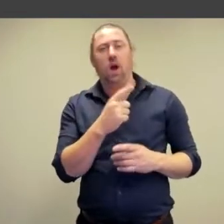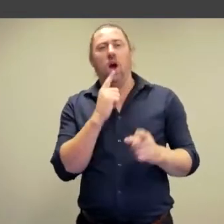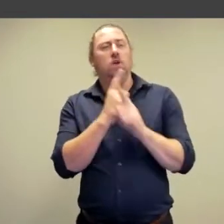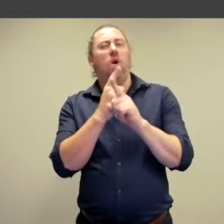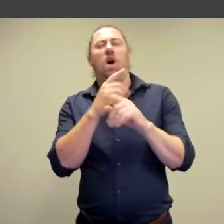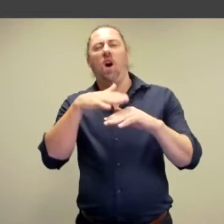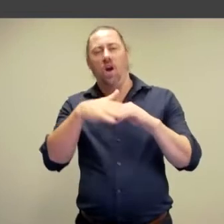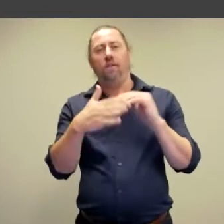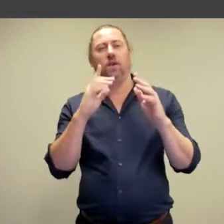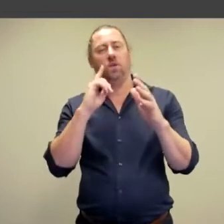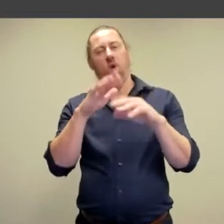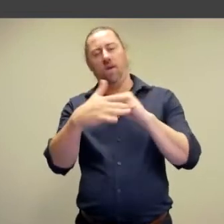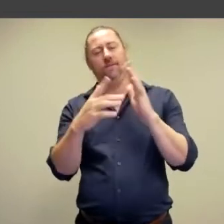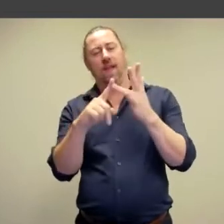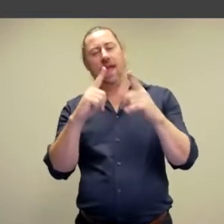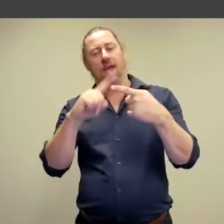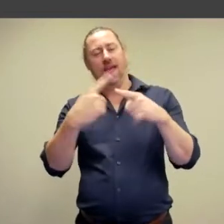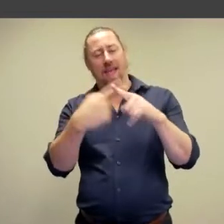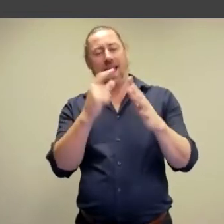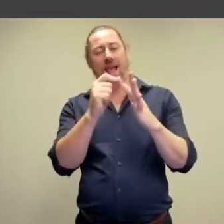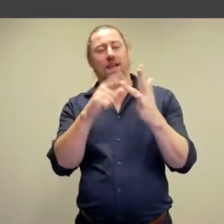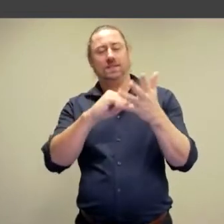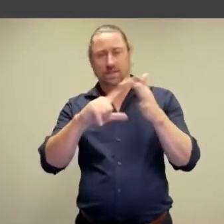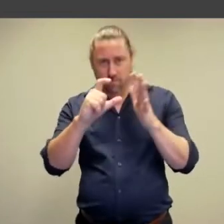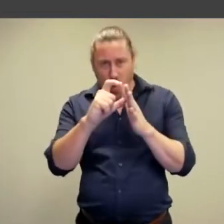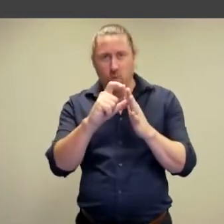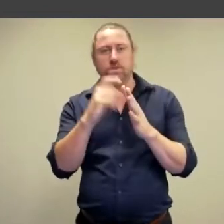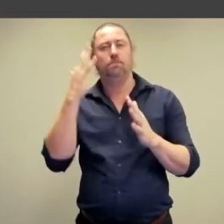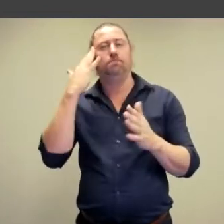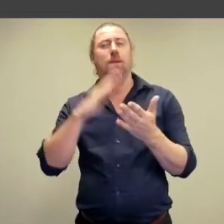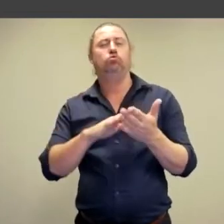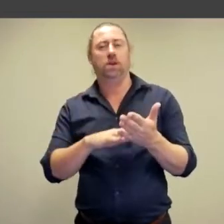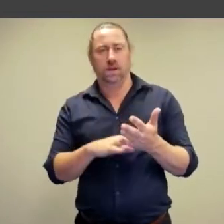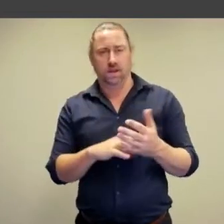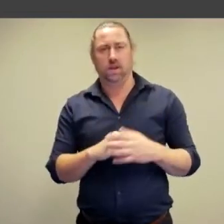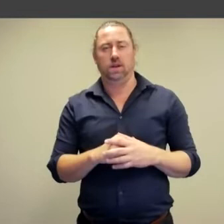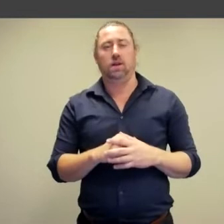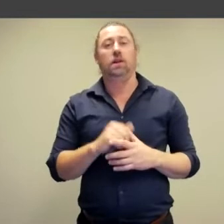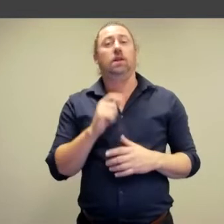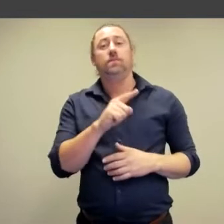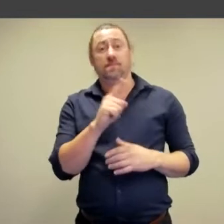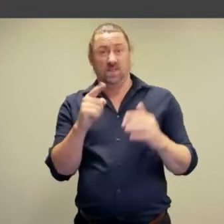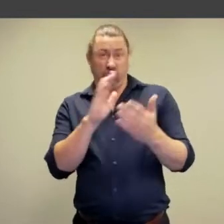is an archetypal ASMR work. The only kind of real difference